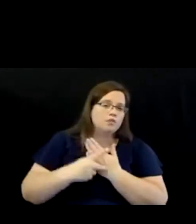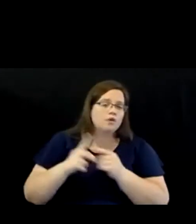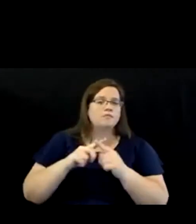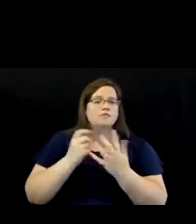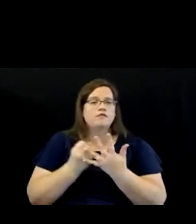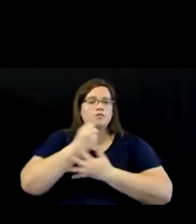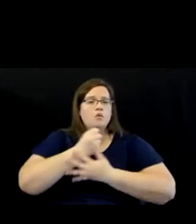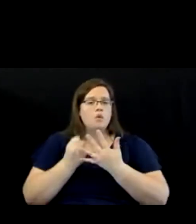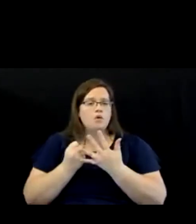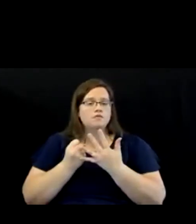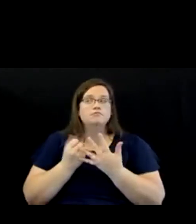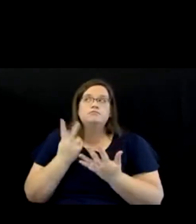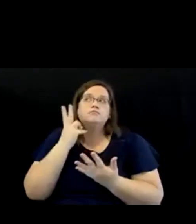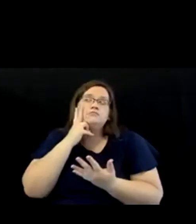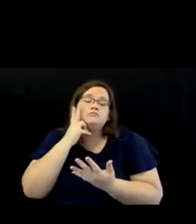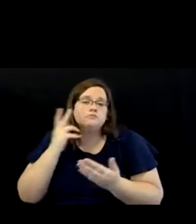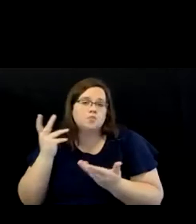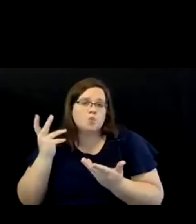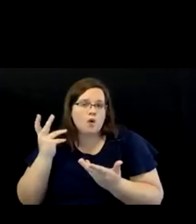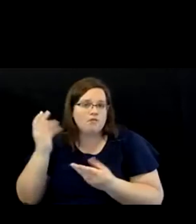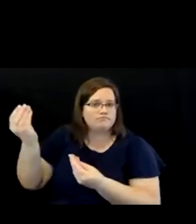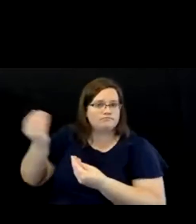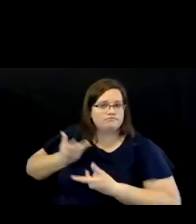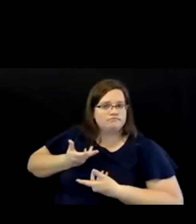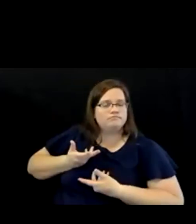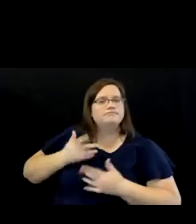to see what those are. And we're excited because we think this program